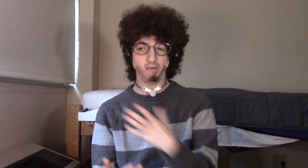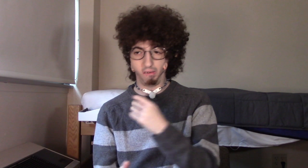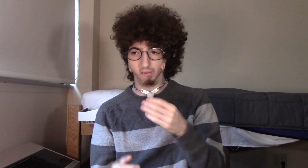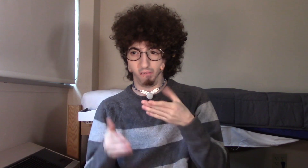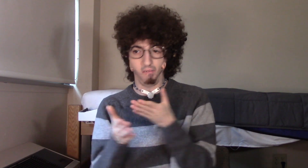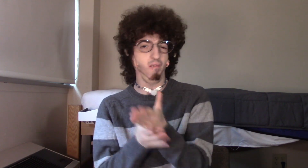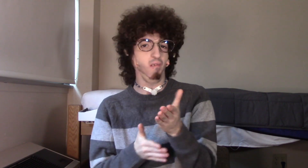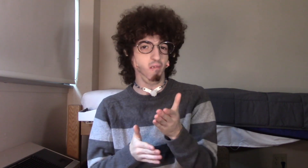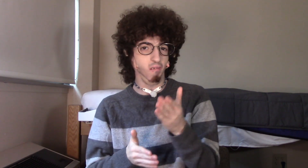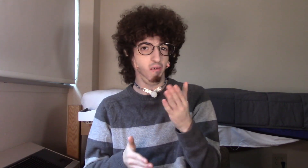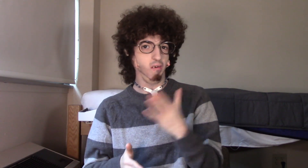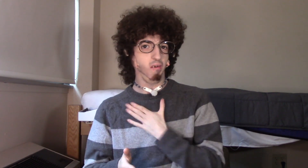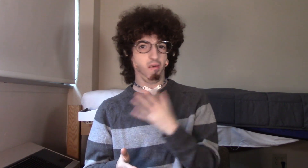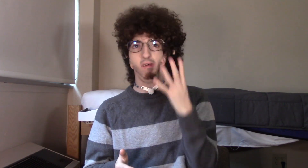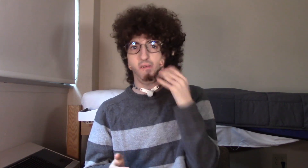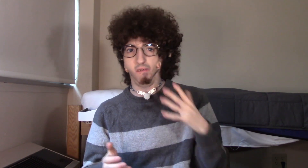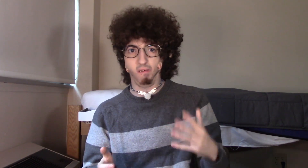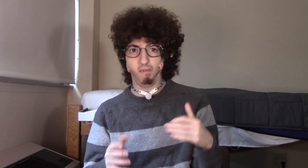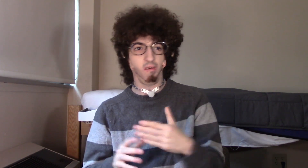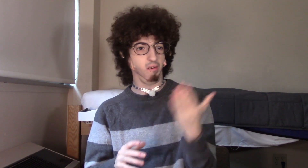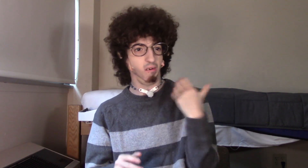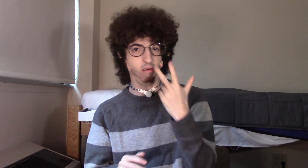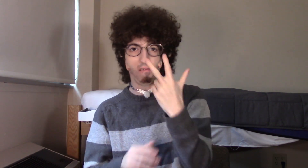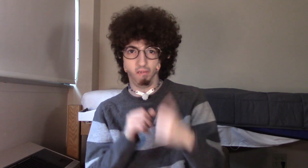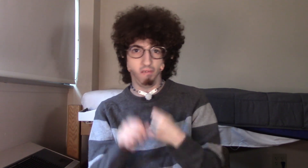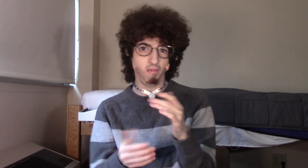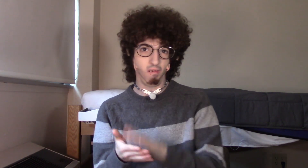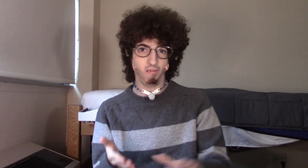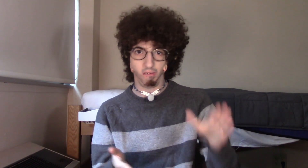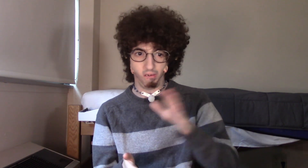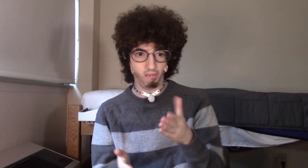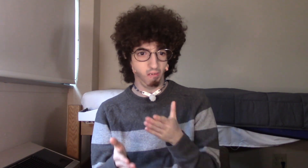and through my experience the past three years in college,